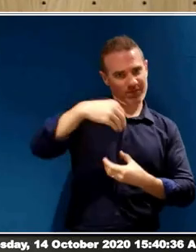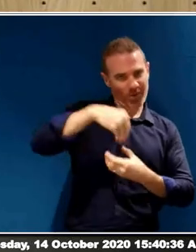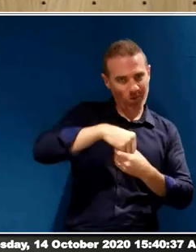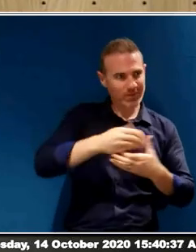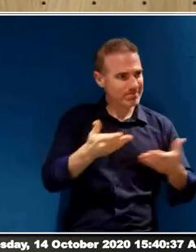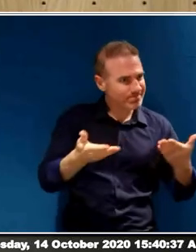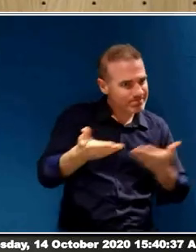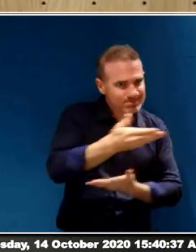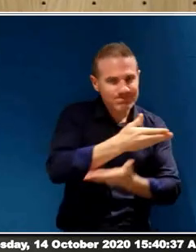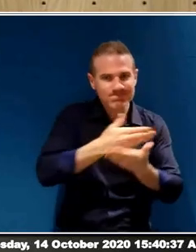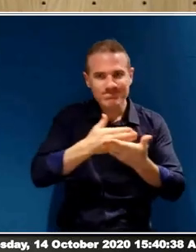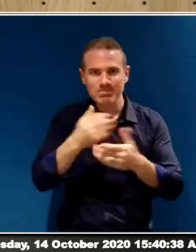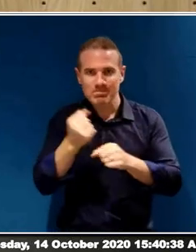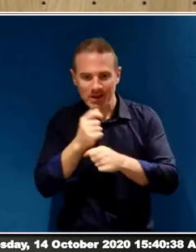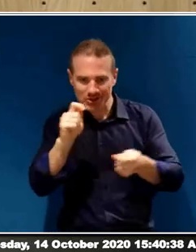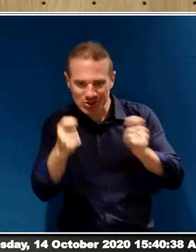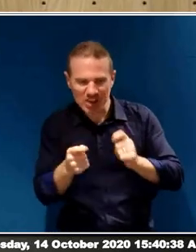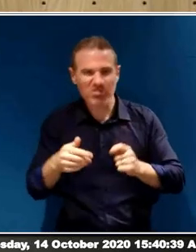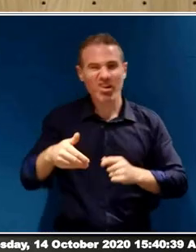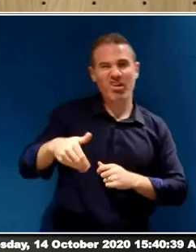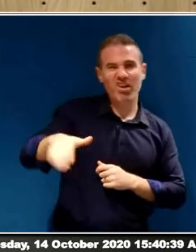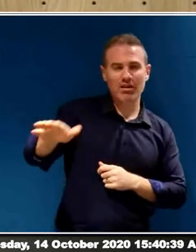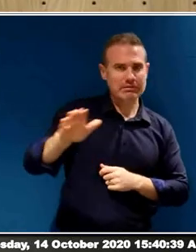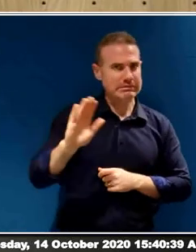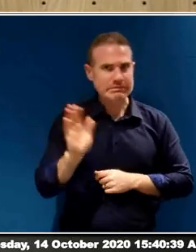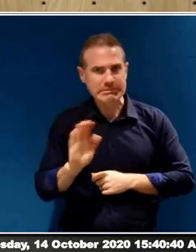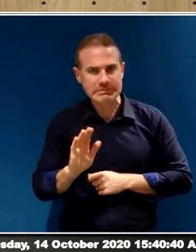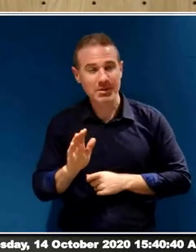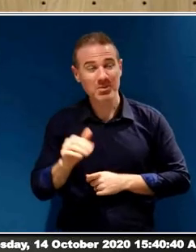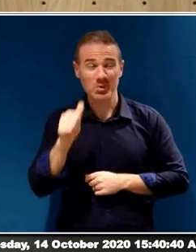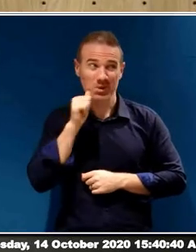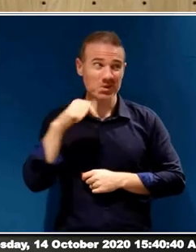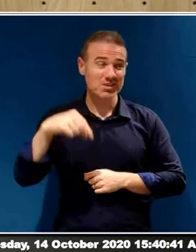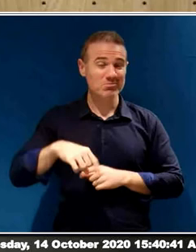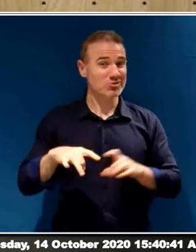Australia that many students with disability don't even get invited to